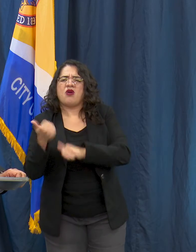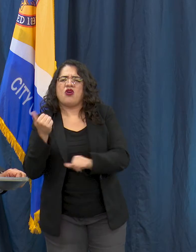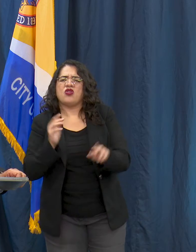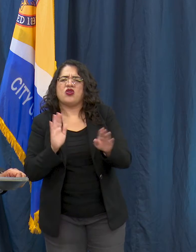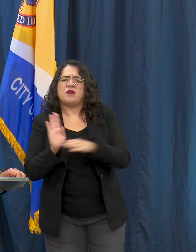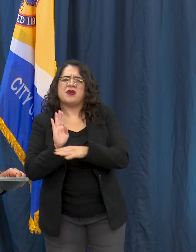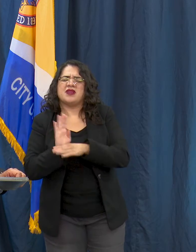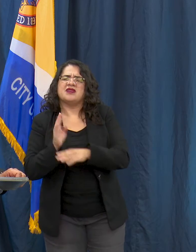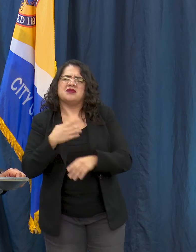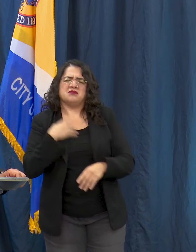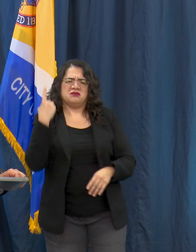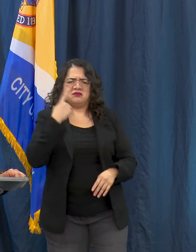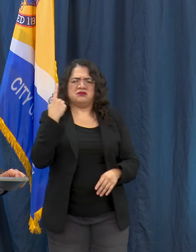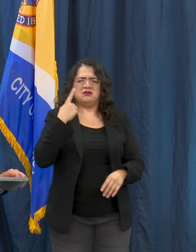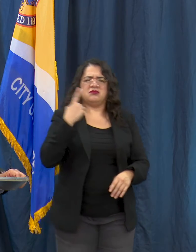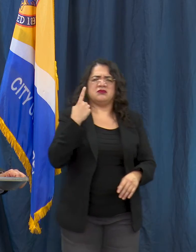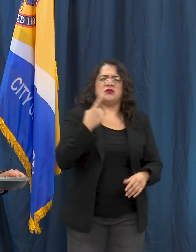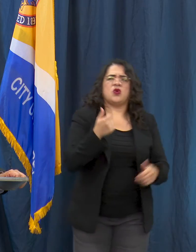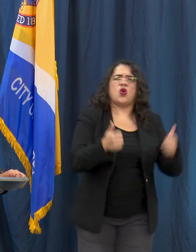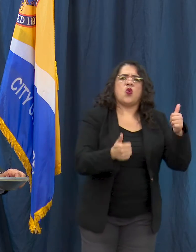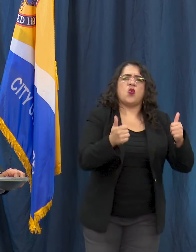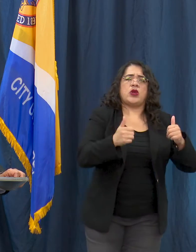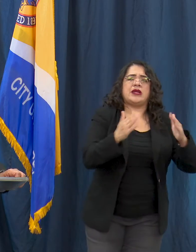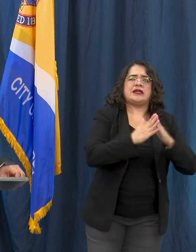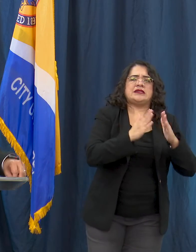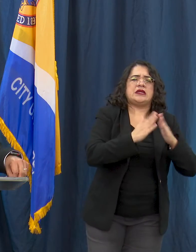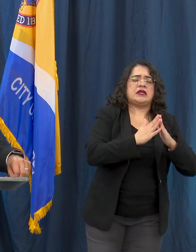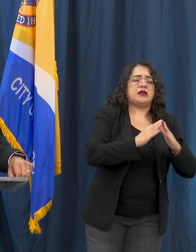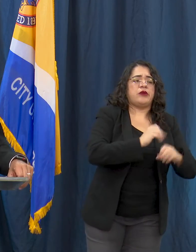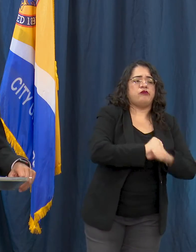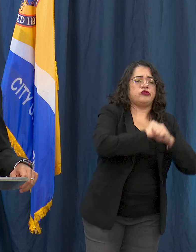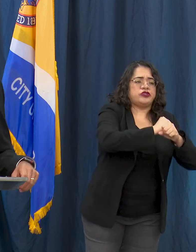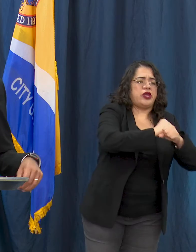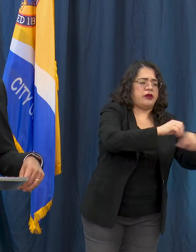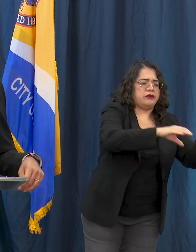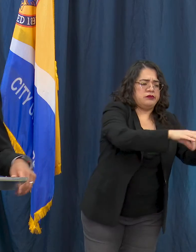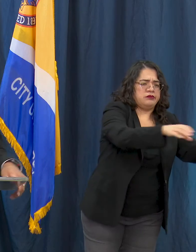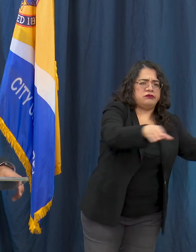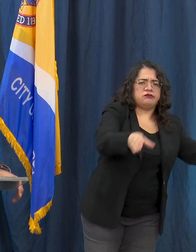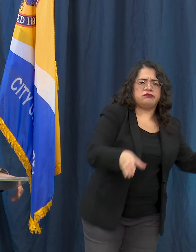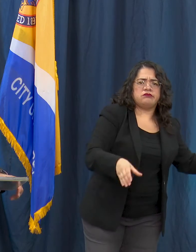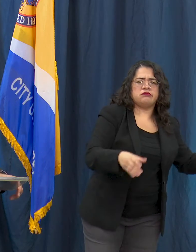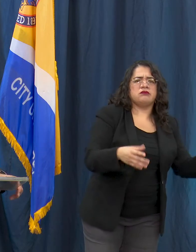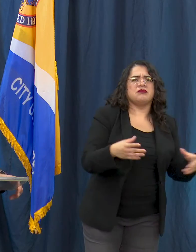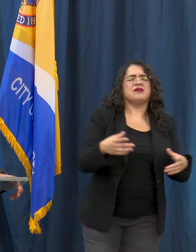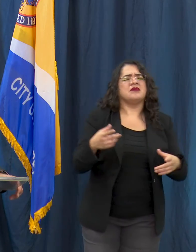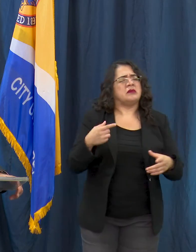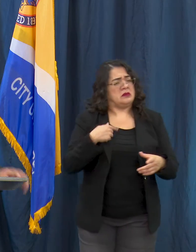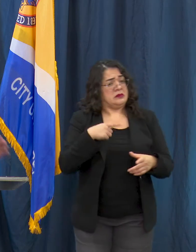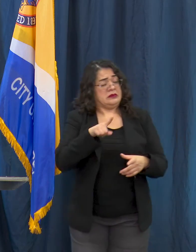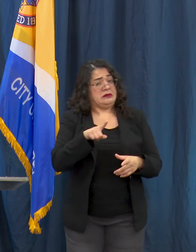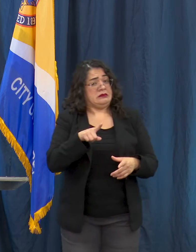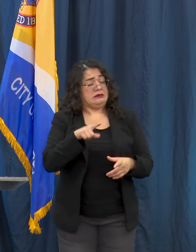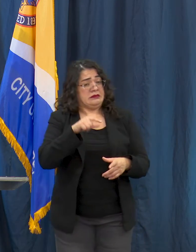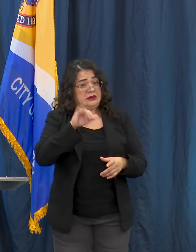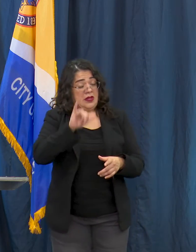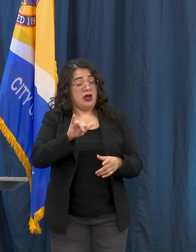the decisions as far as what areas of the city to protect with barricades? I don't think that's true, I think and Melissa I could be wrong, I think